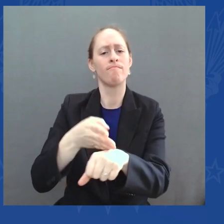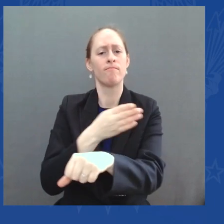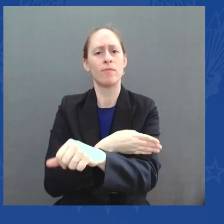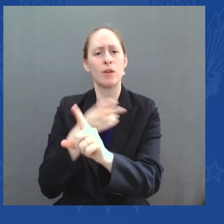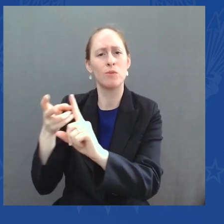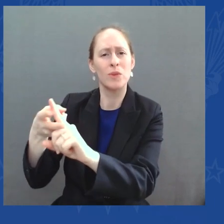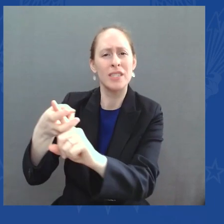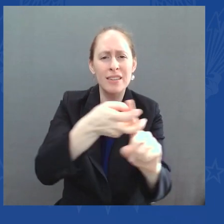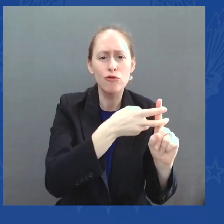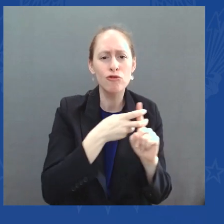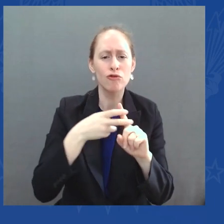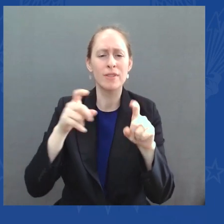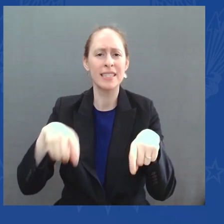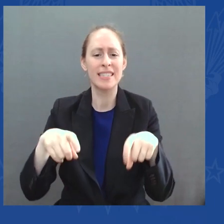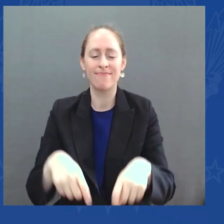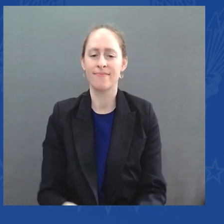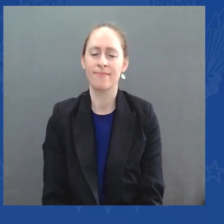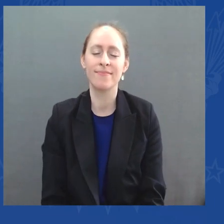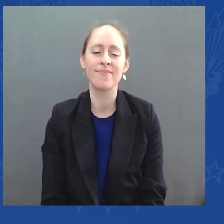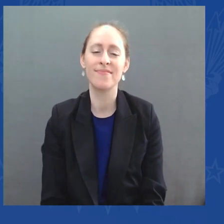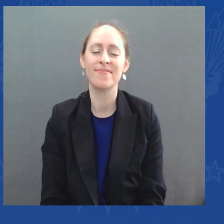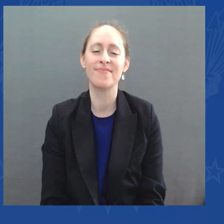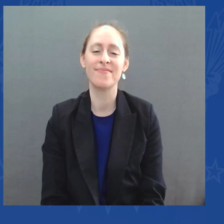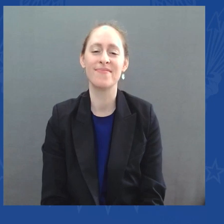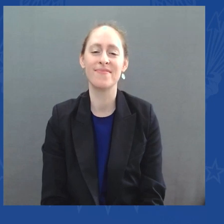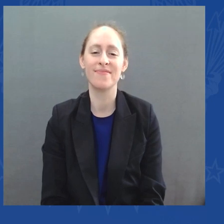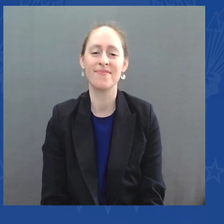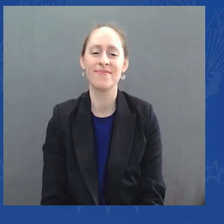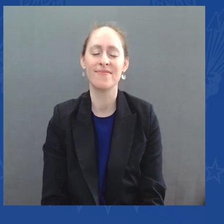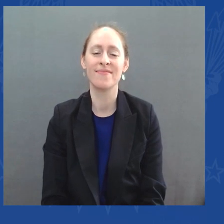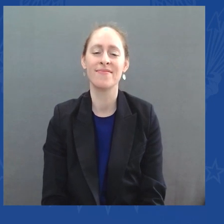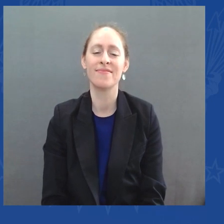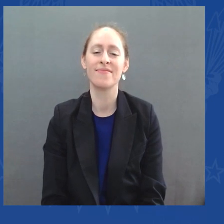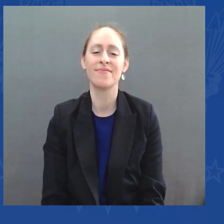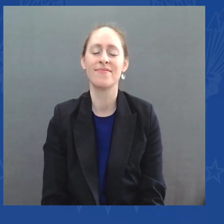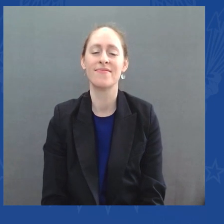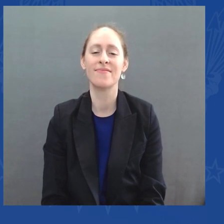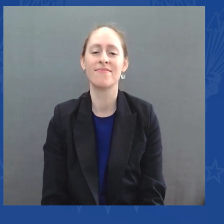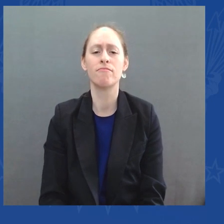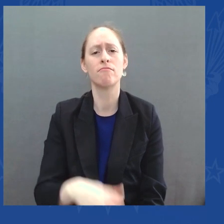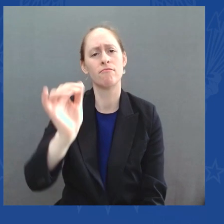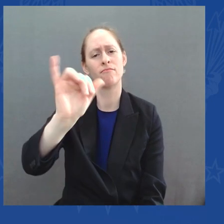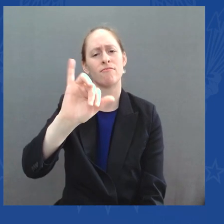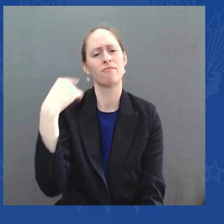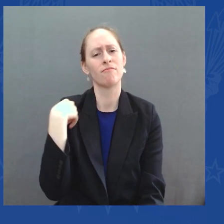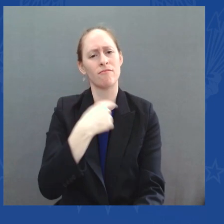to help our trucking workforce thrive in this career to make sure the trucking jobs are as high quality,